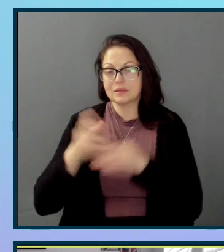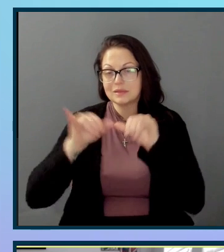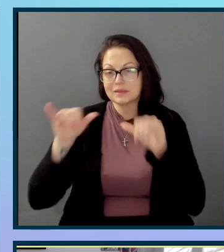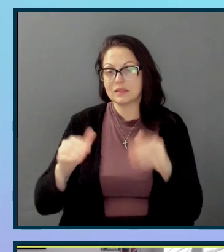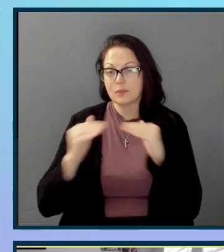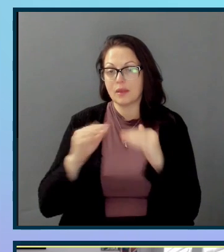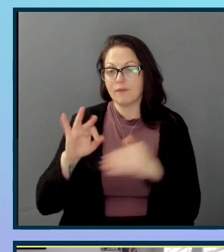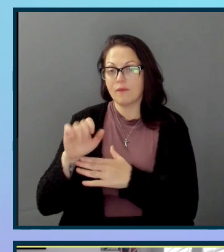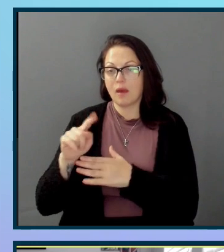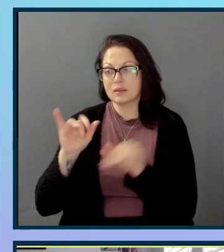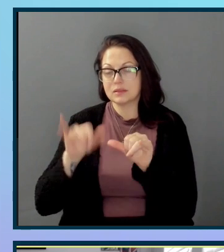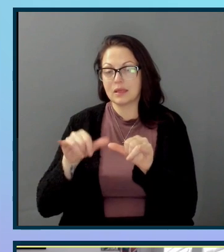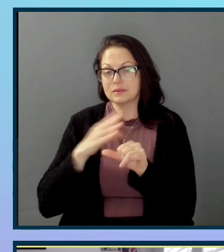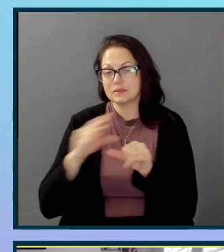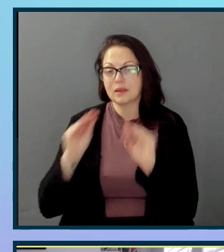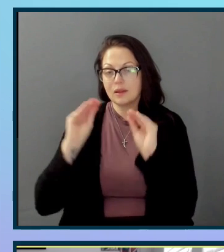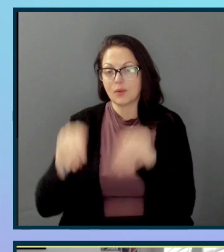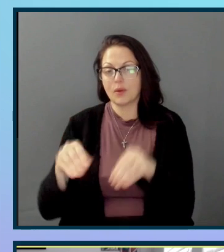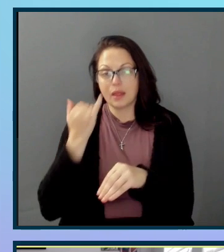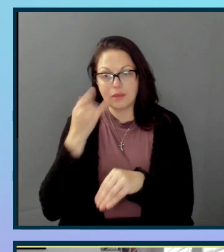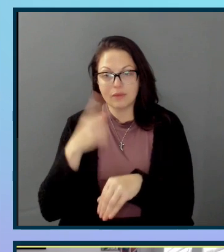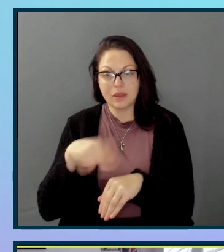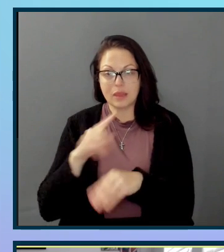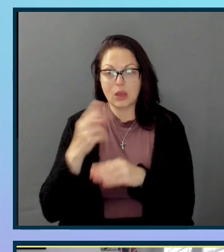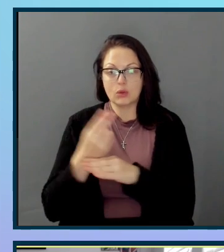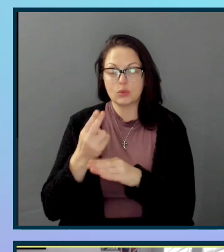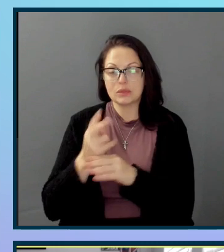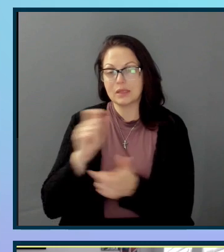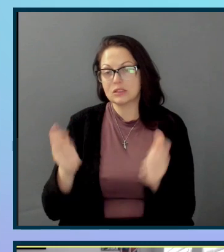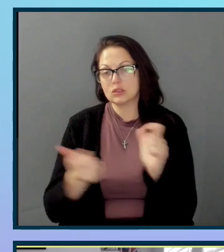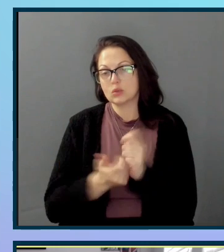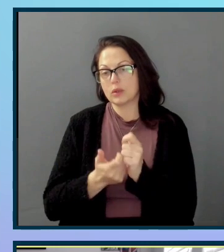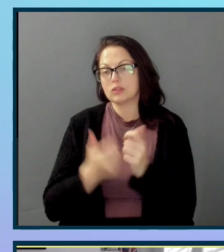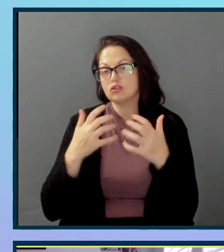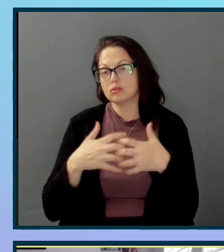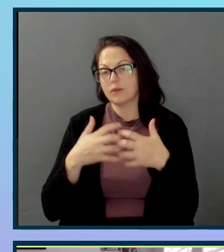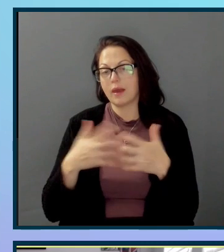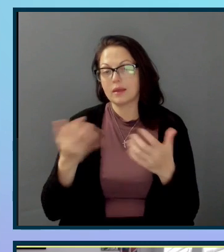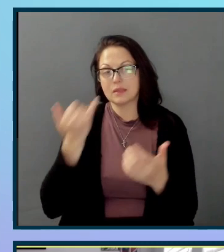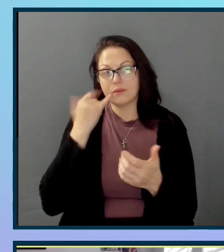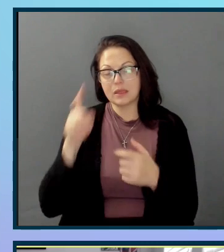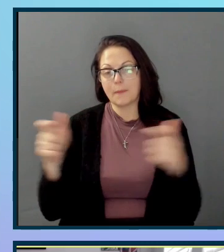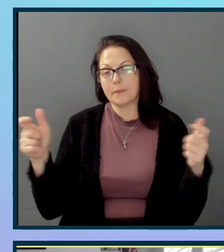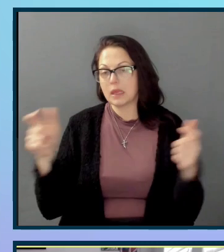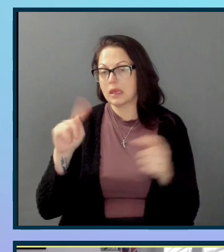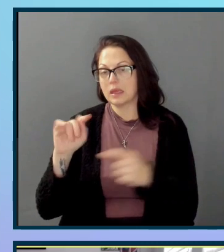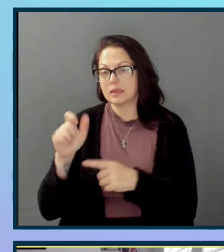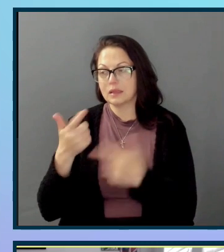colors, and inputs, if they're using a switch device, if they need enormous text, let them have that.